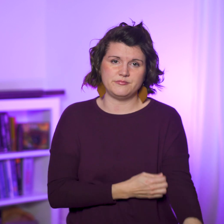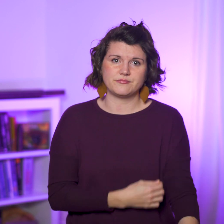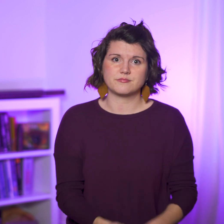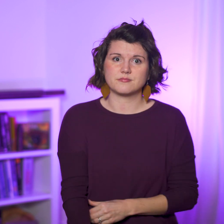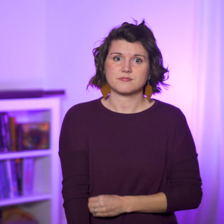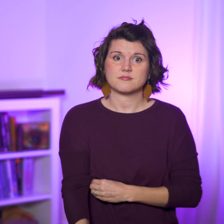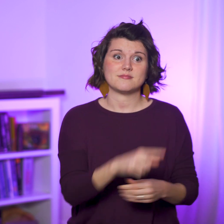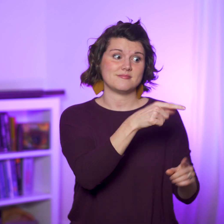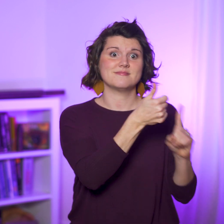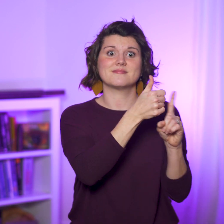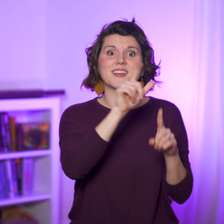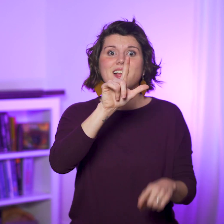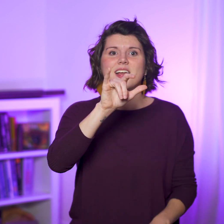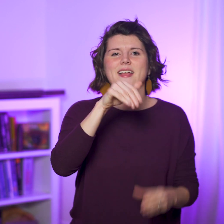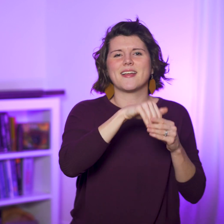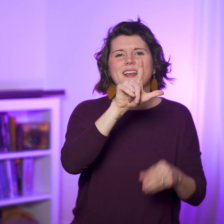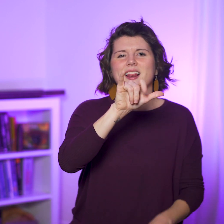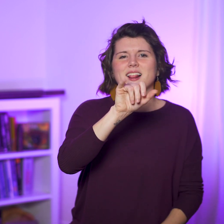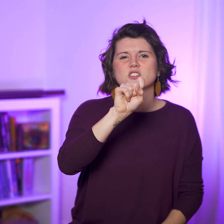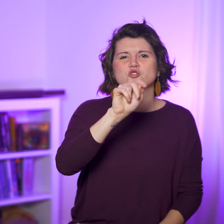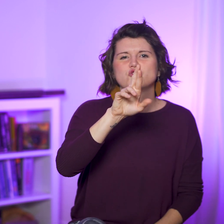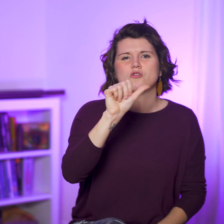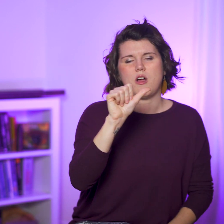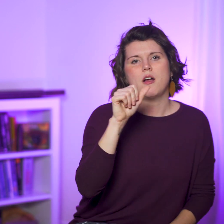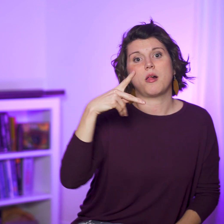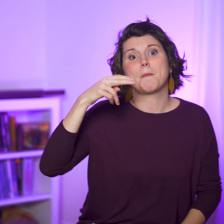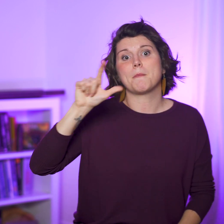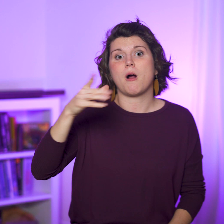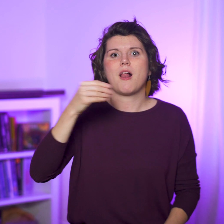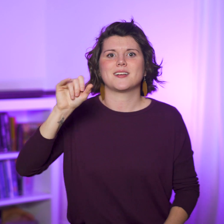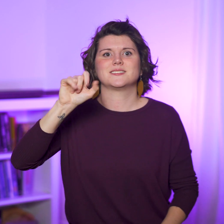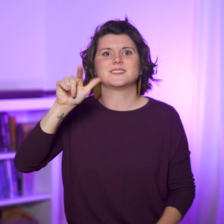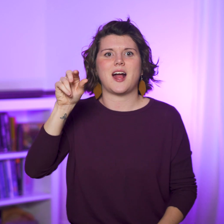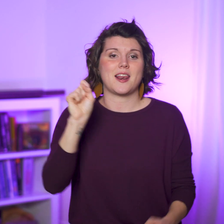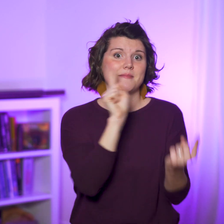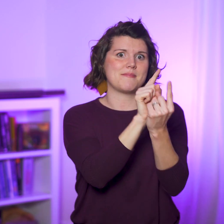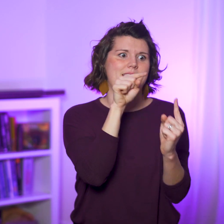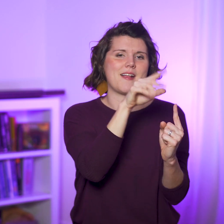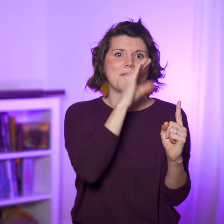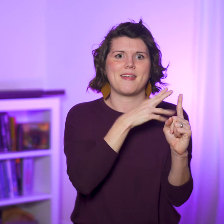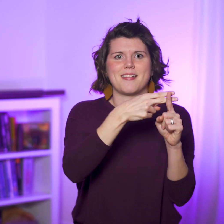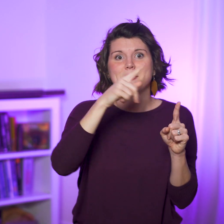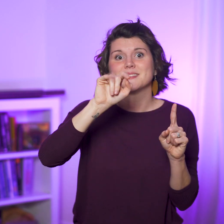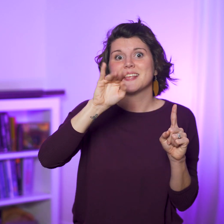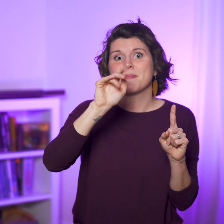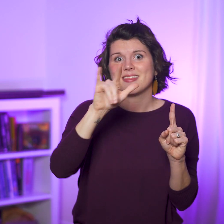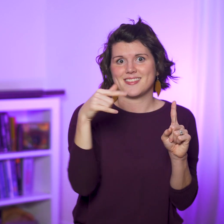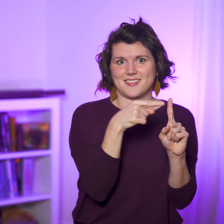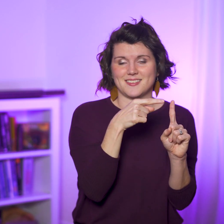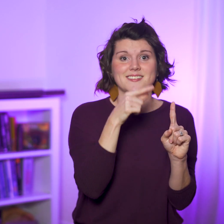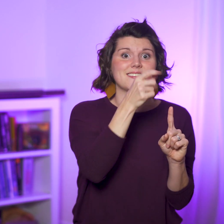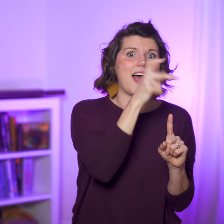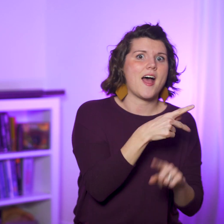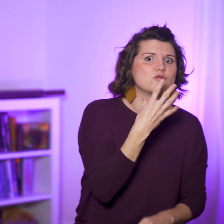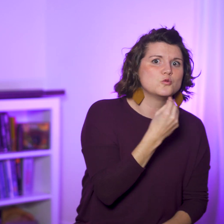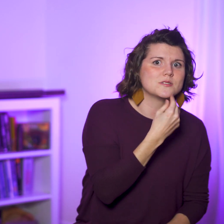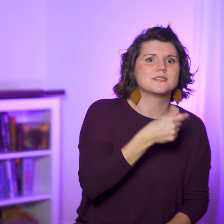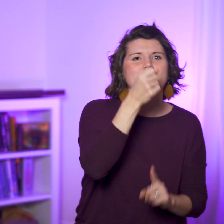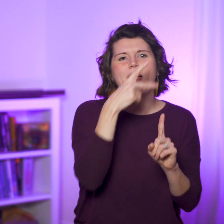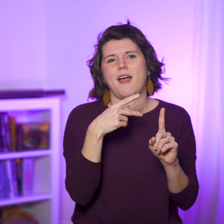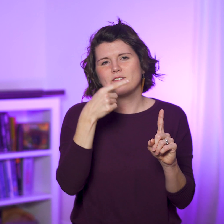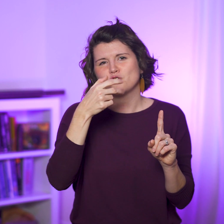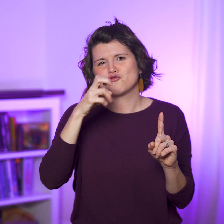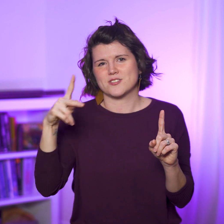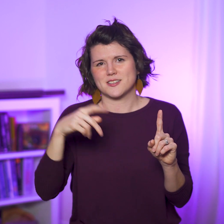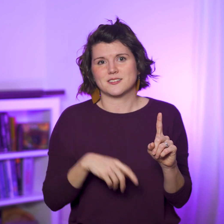In Lystra, Paul and Silas meet Timothy, who is half-Jewish, half-Greek.